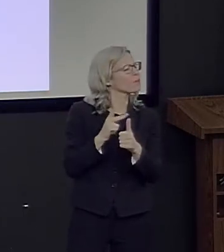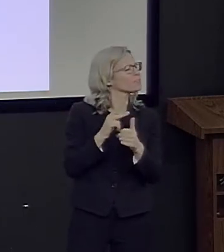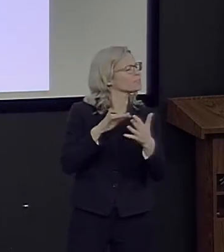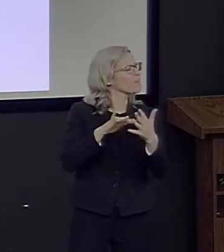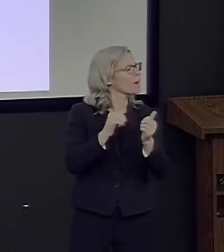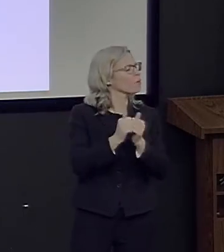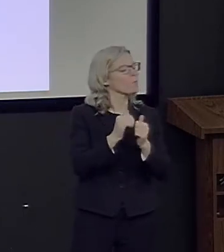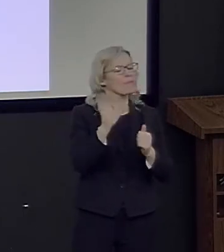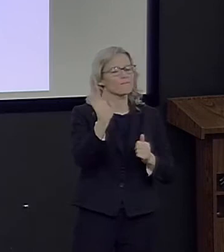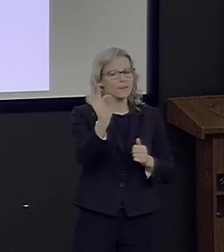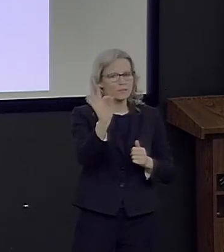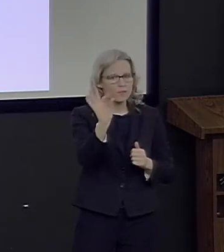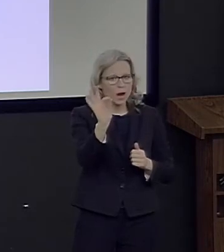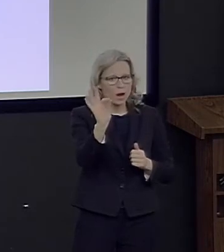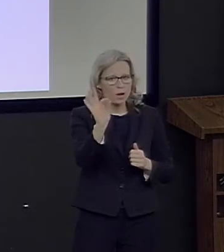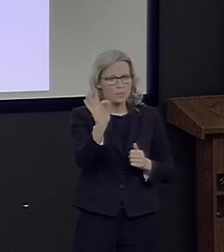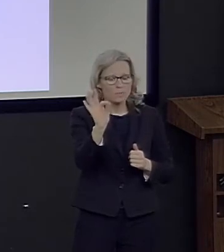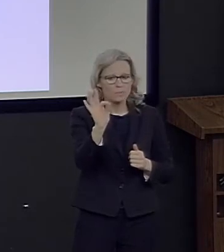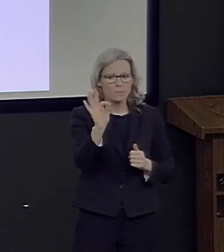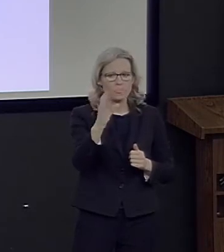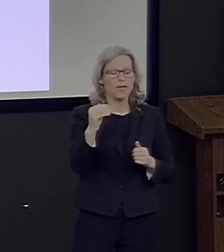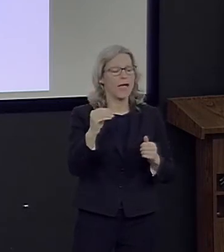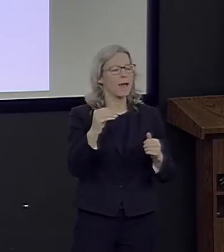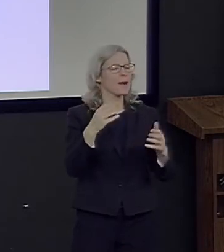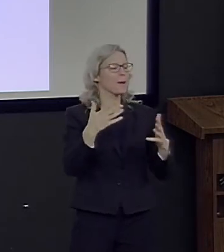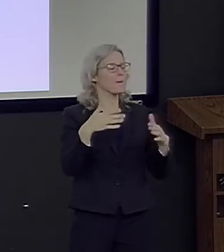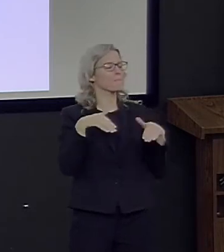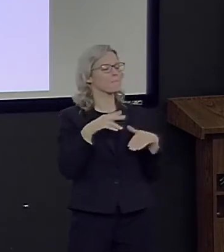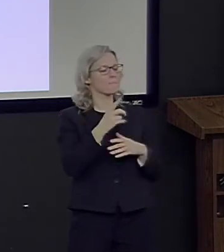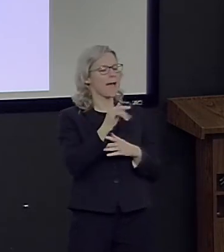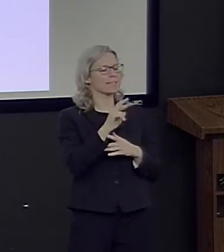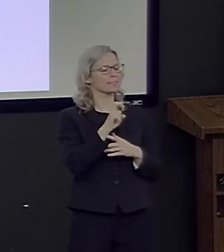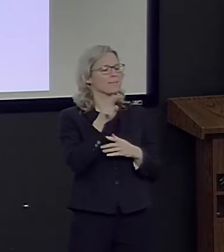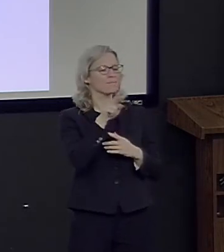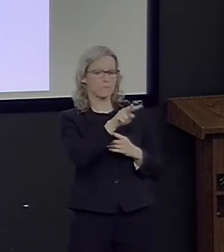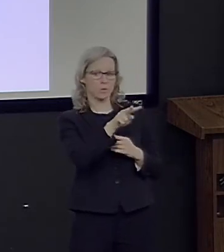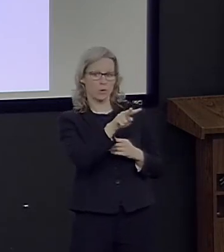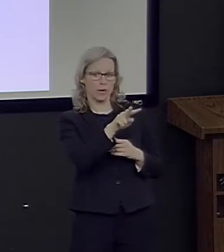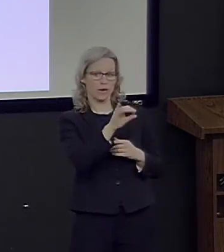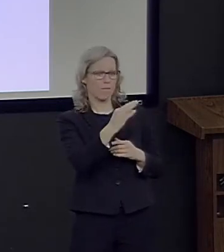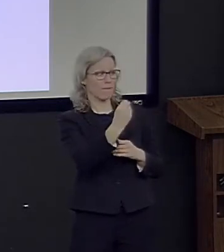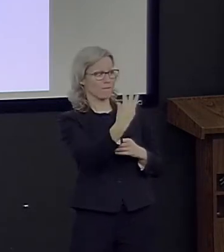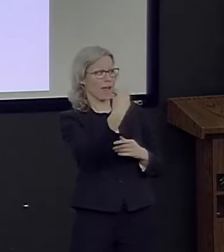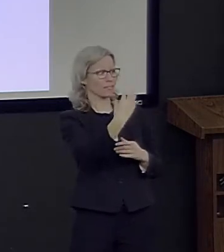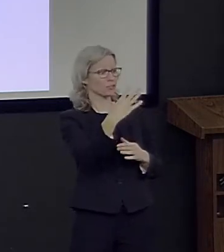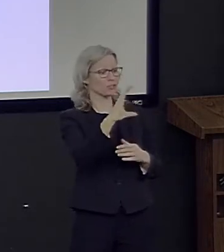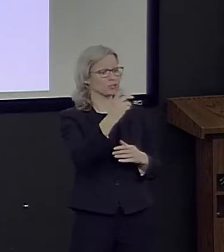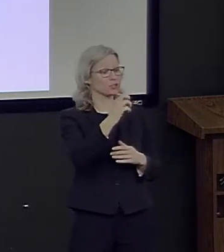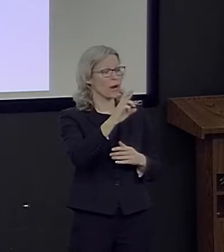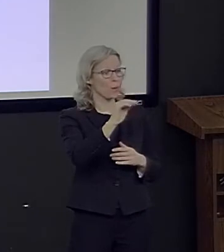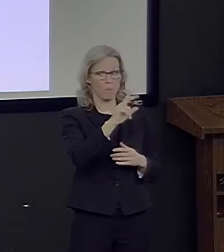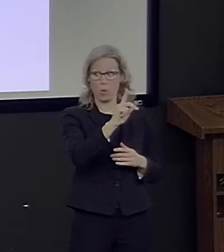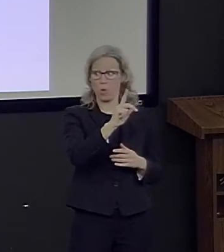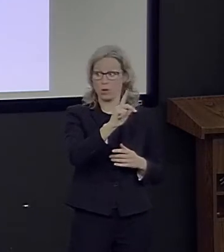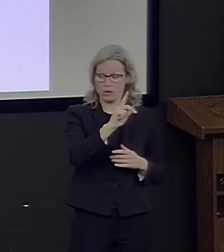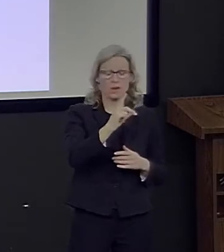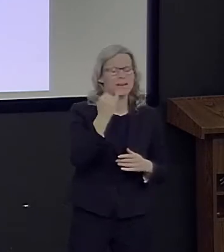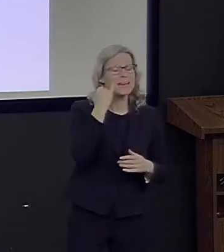and to do passive viewing of a flashing checkerboard. When we get signals in those experiments, then we invite them to come back